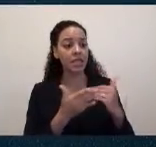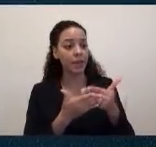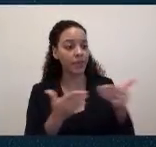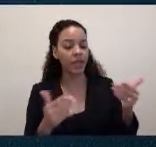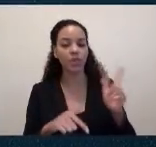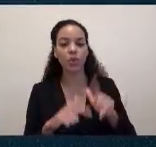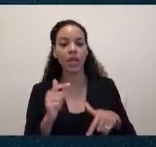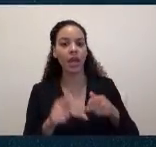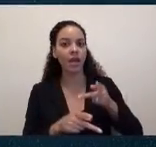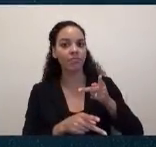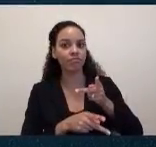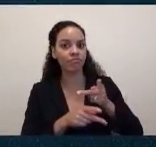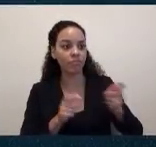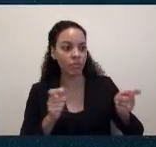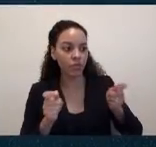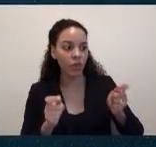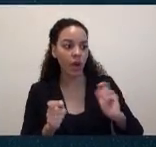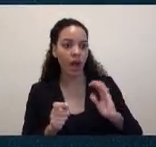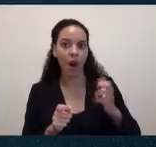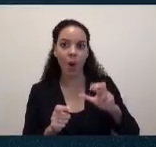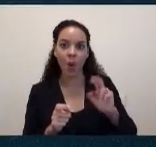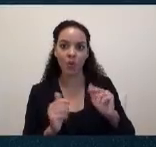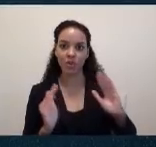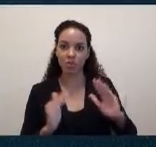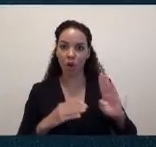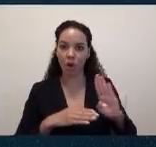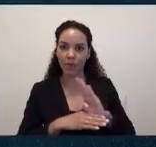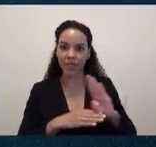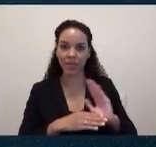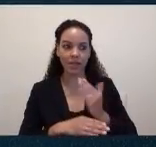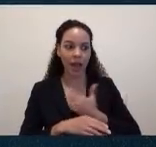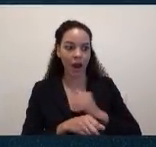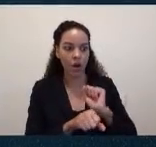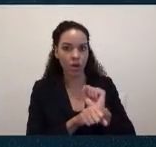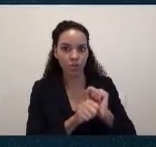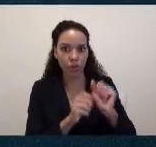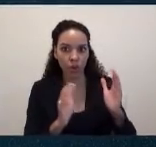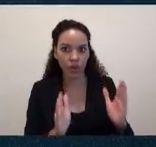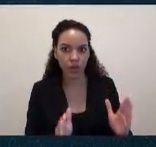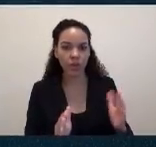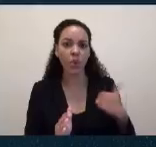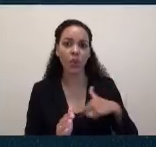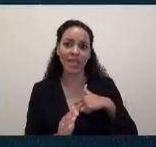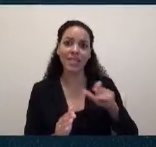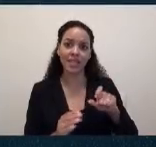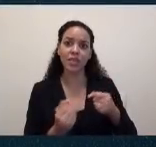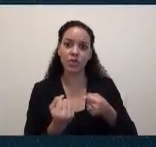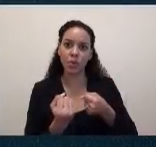So small businesses, our employees, we need the support that is in Build Back Better,